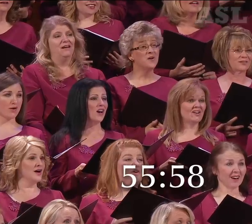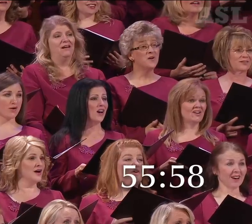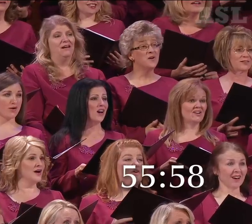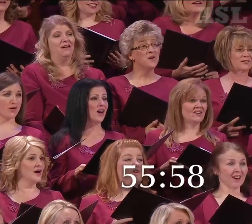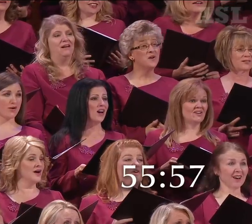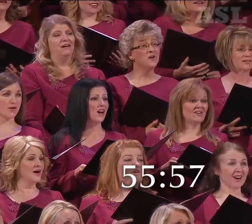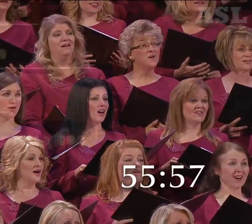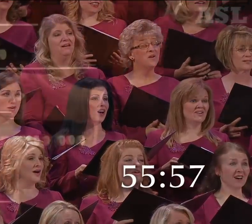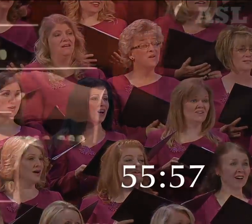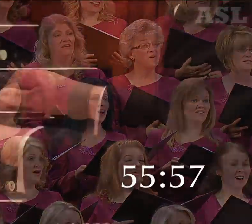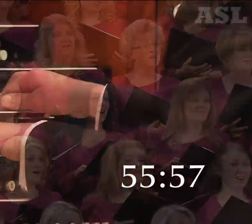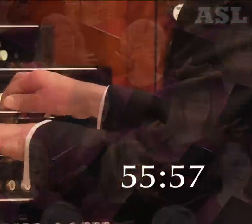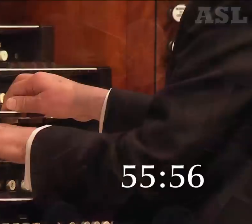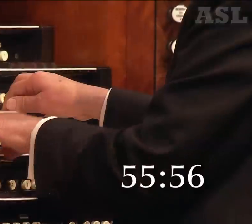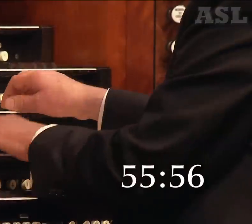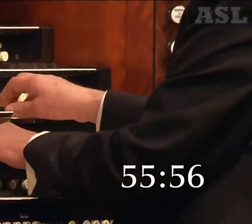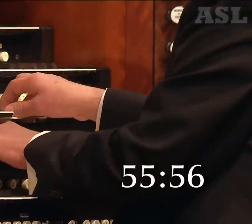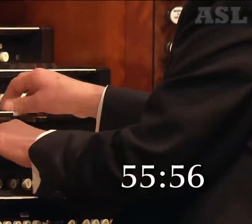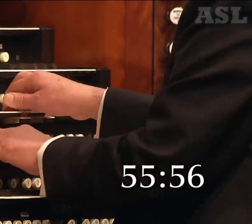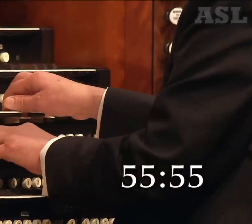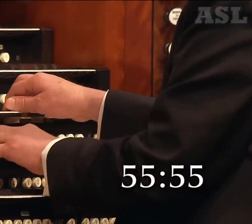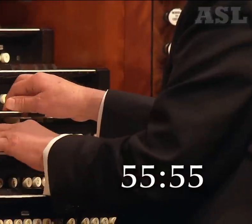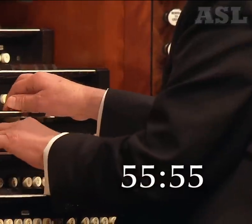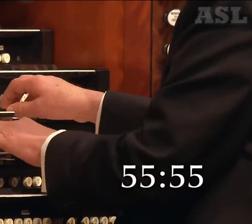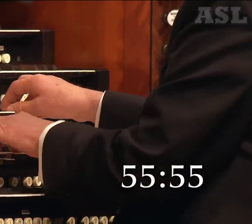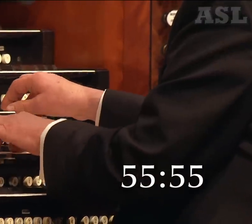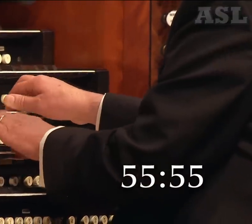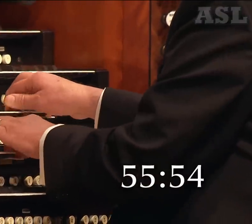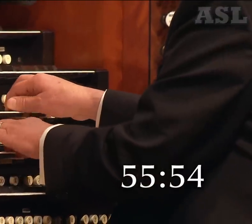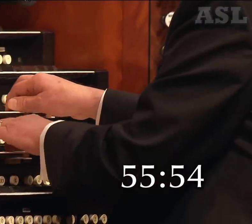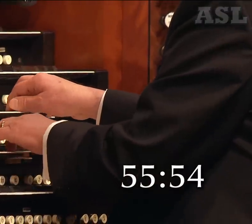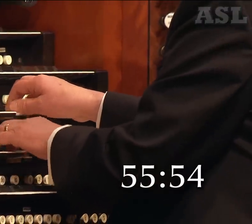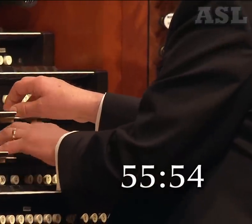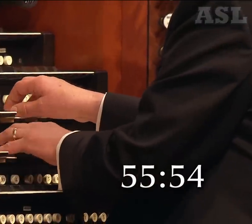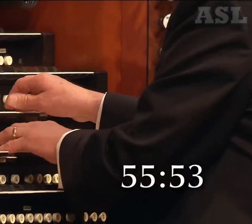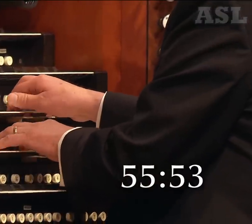THIS IS THE ENGLISH